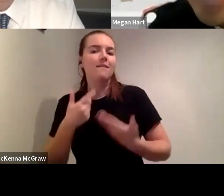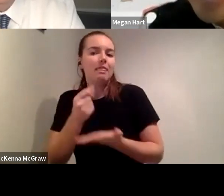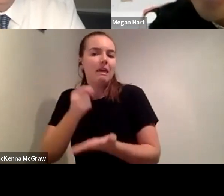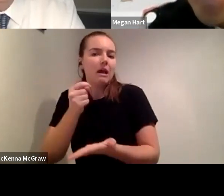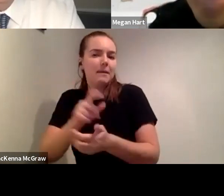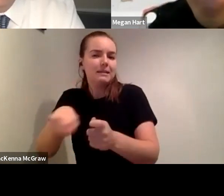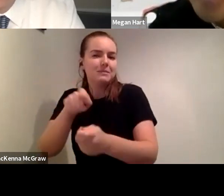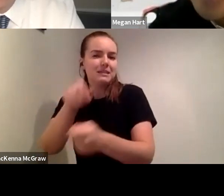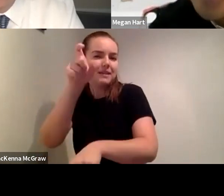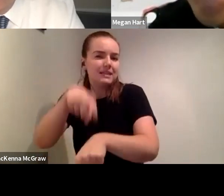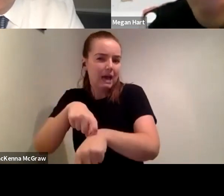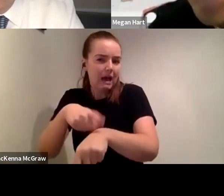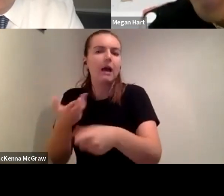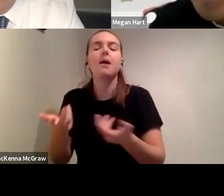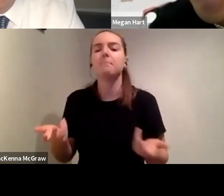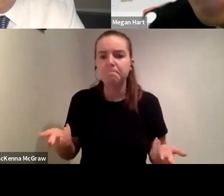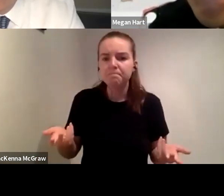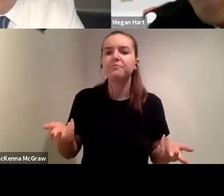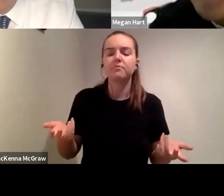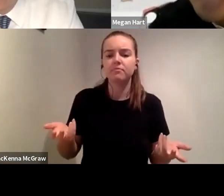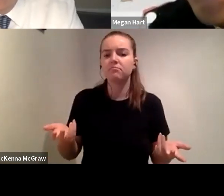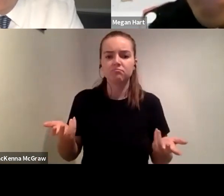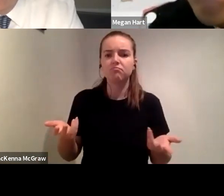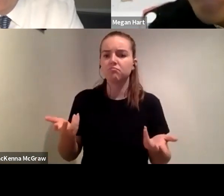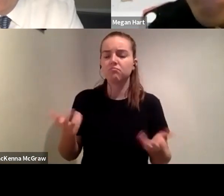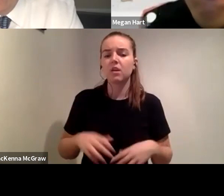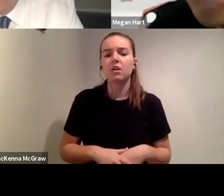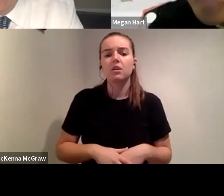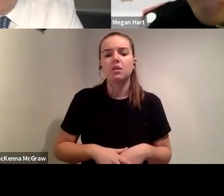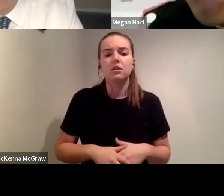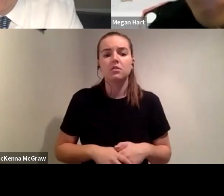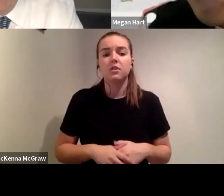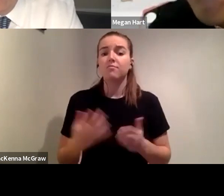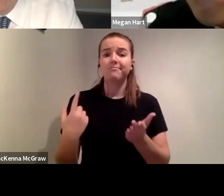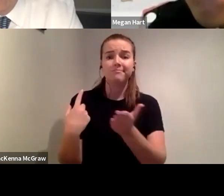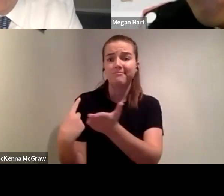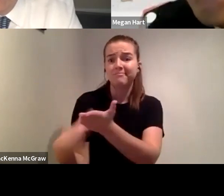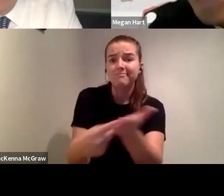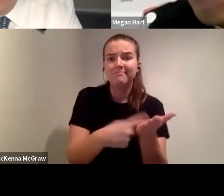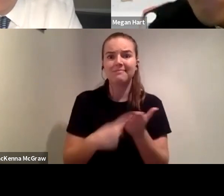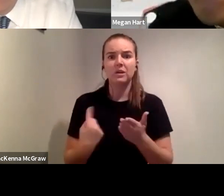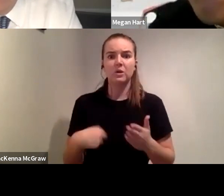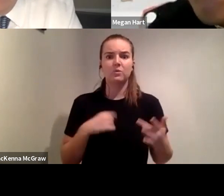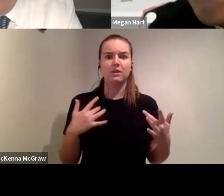There may be accommodations that are absolutely no cost to an employer.